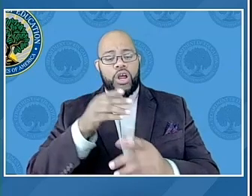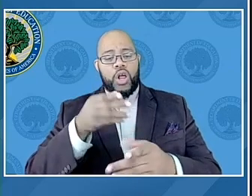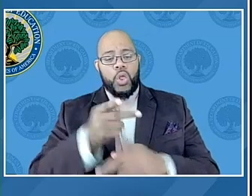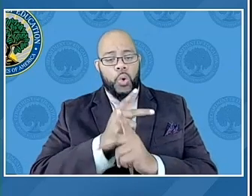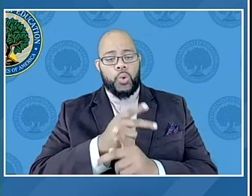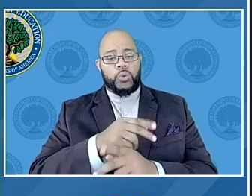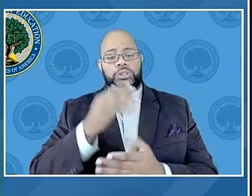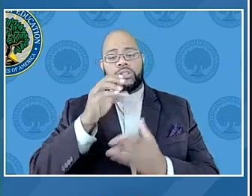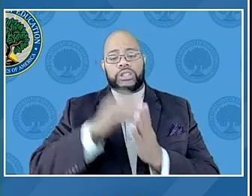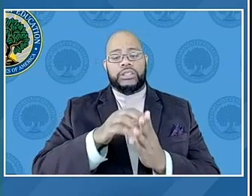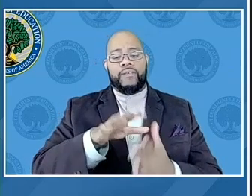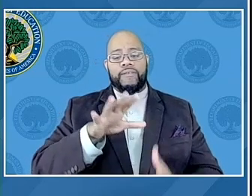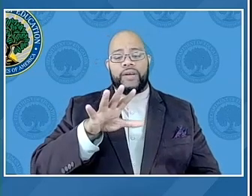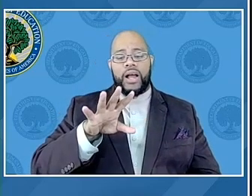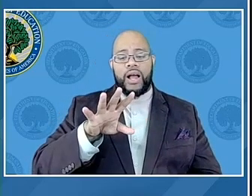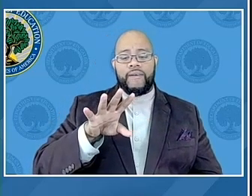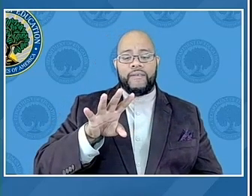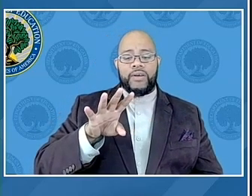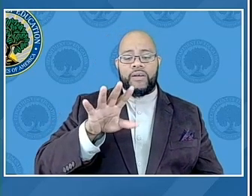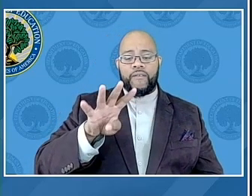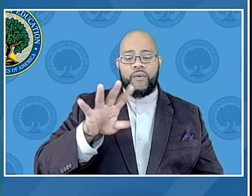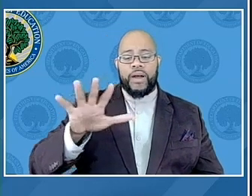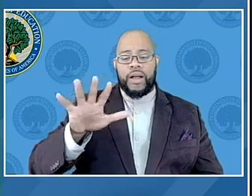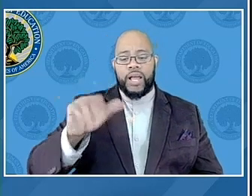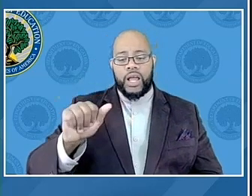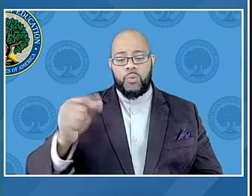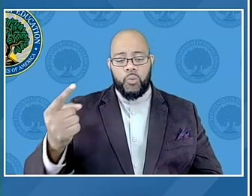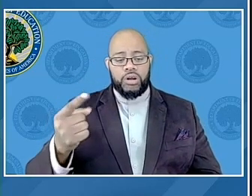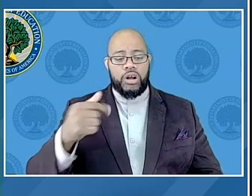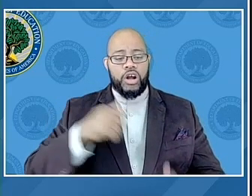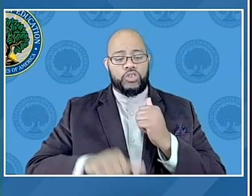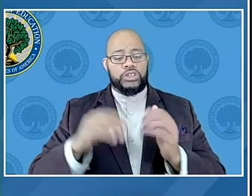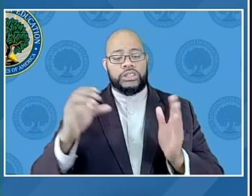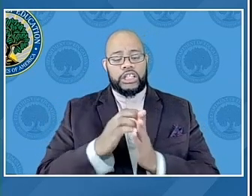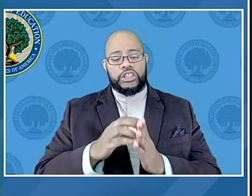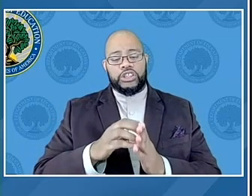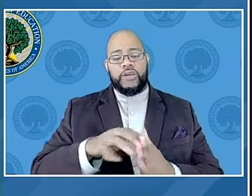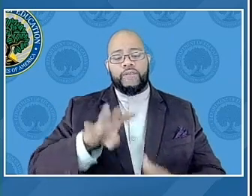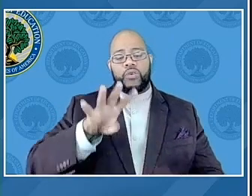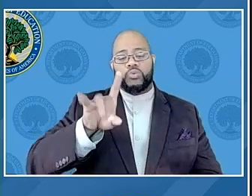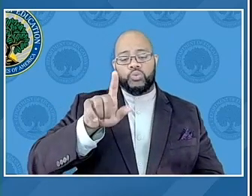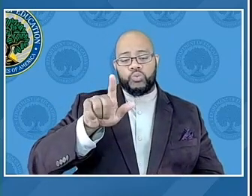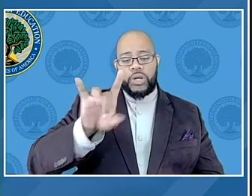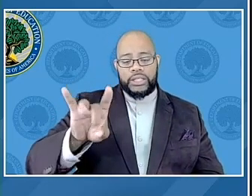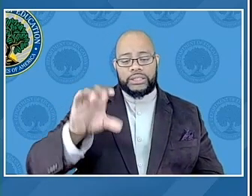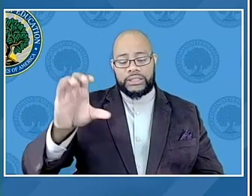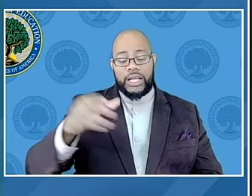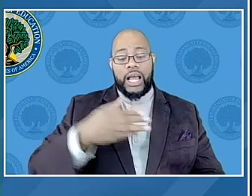and it struck JCLs under section 428c. After 296 days of execution, the Department